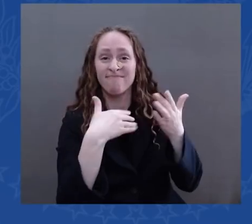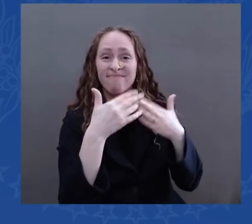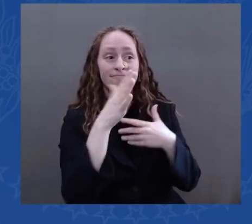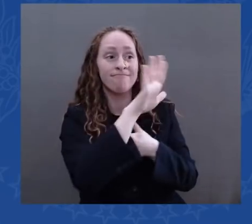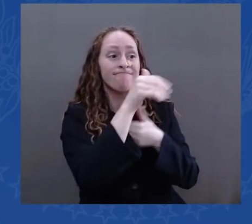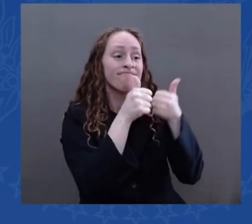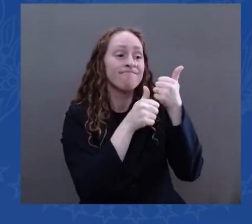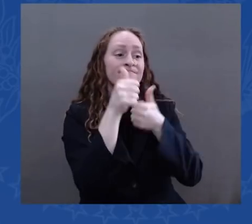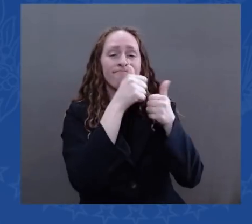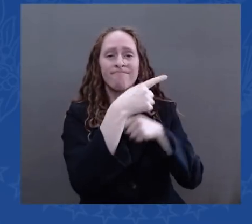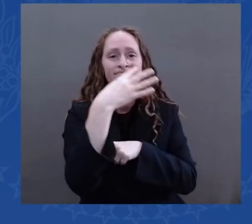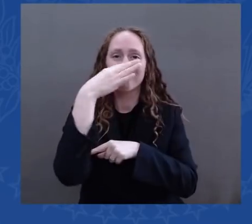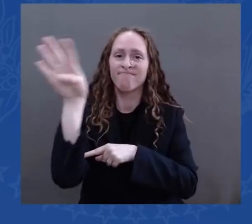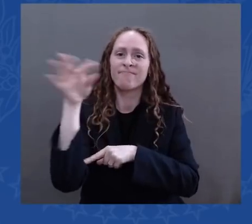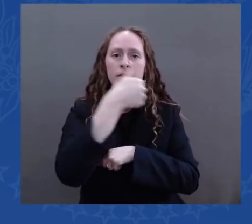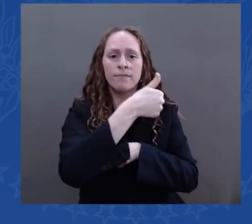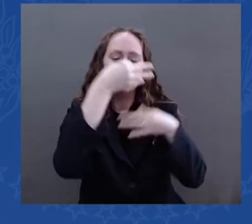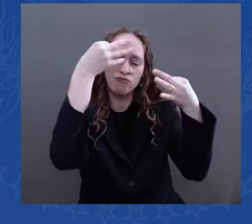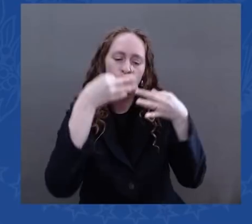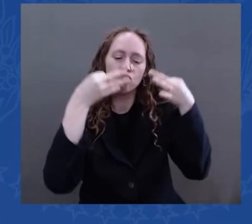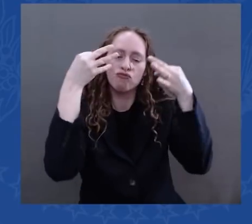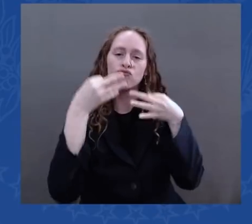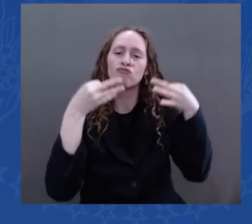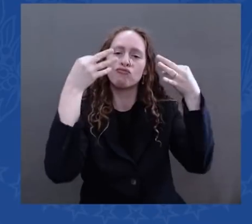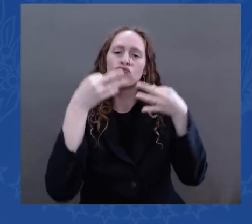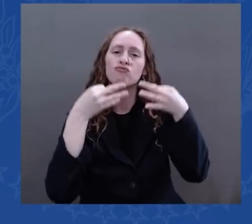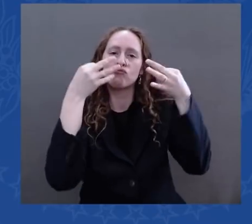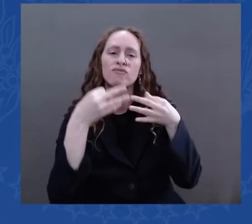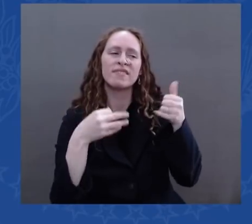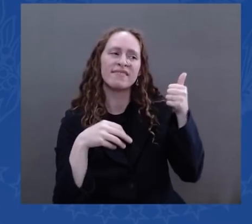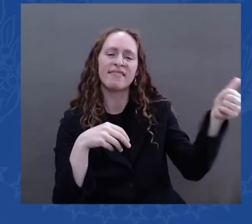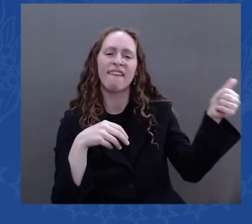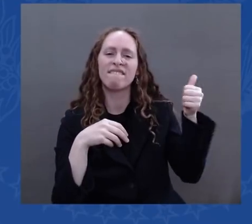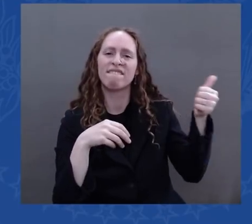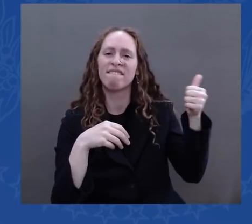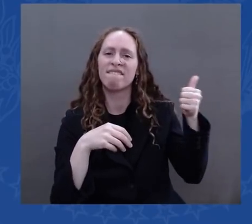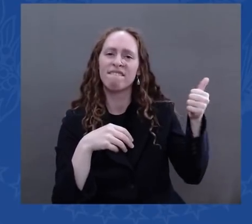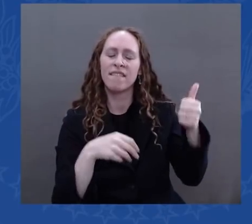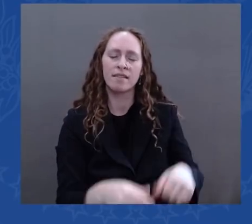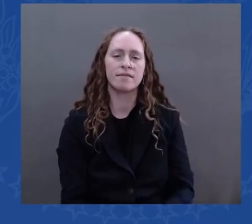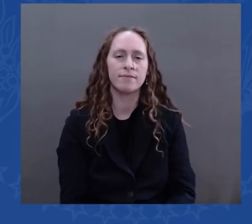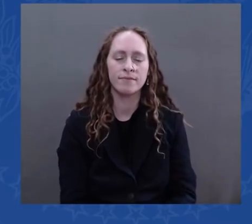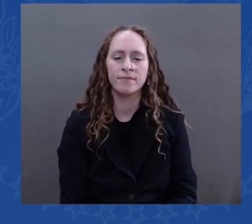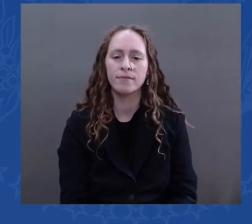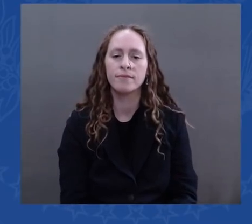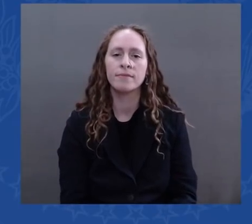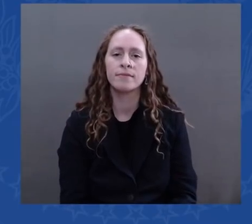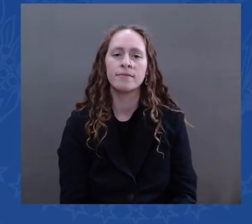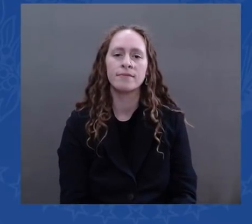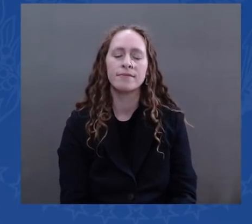And the idea that he is going to do something outrageous because I called him for what he was and what he's doing,